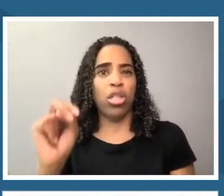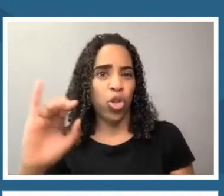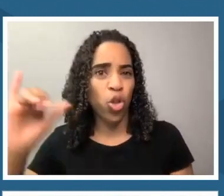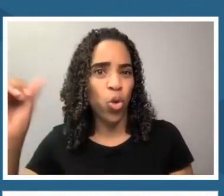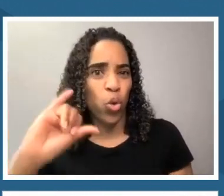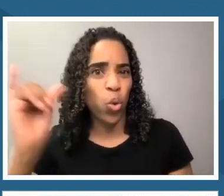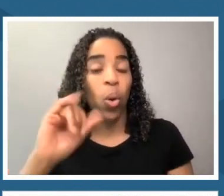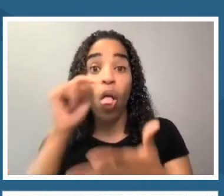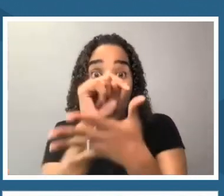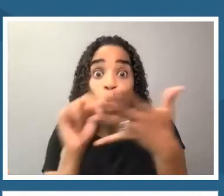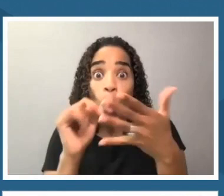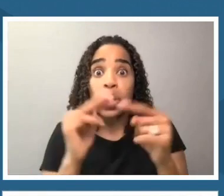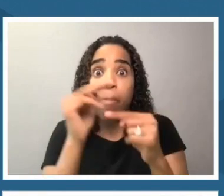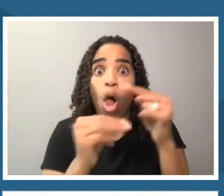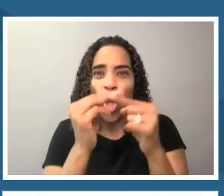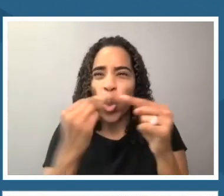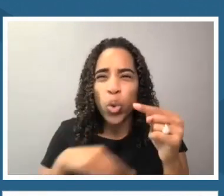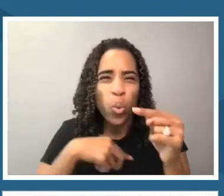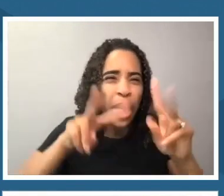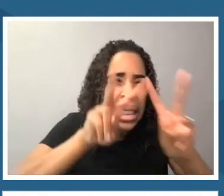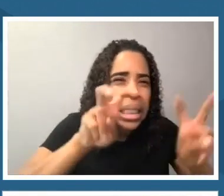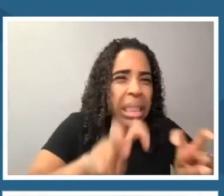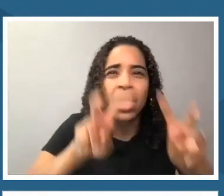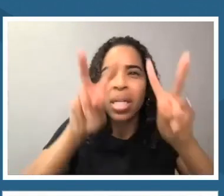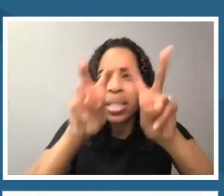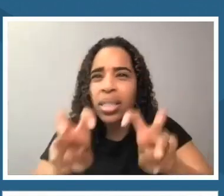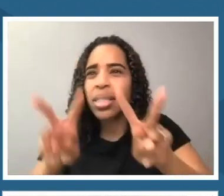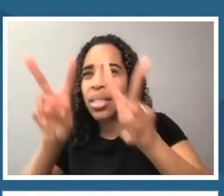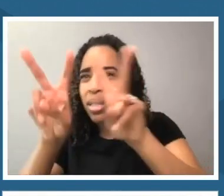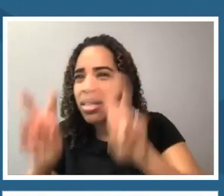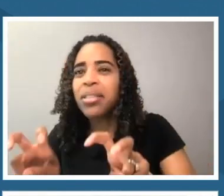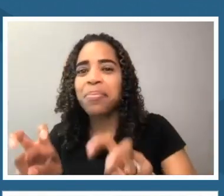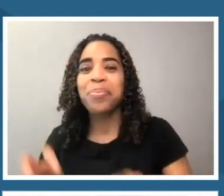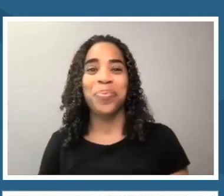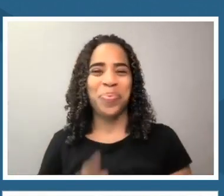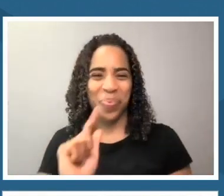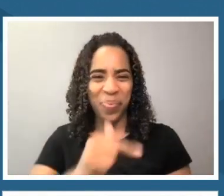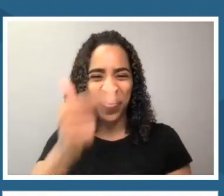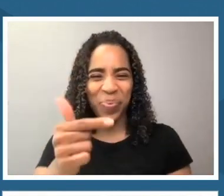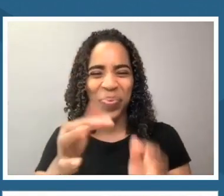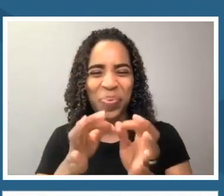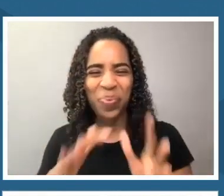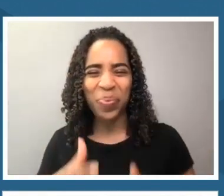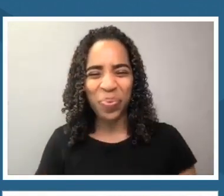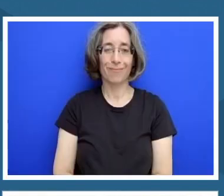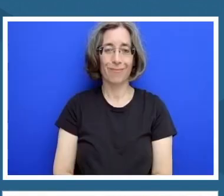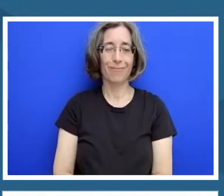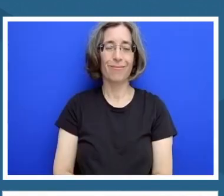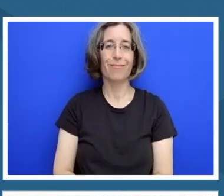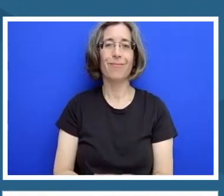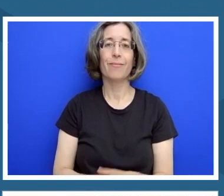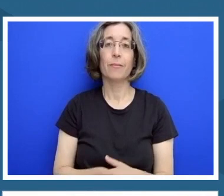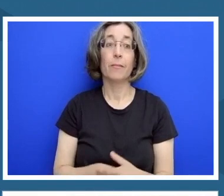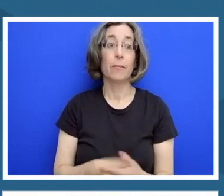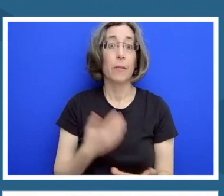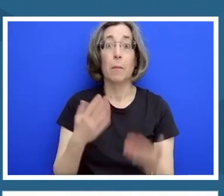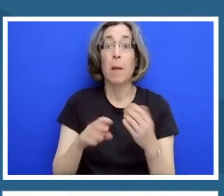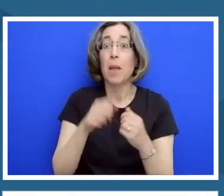we're going to look at there might be other features in there that we don't know what they where where